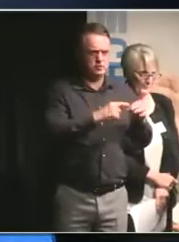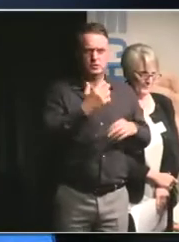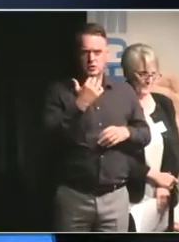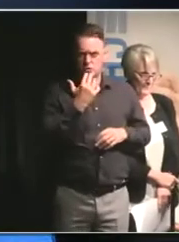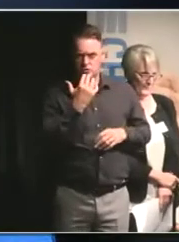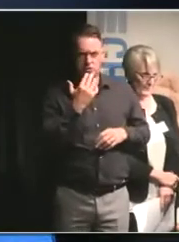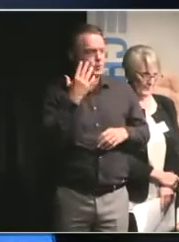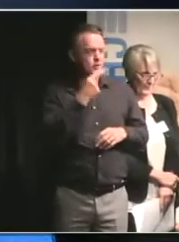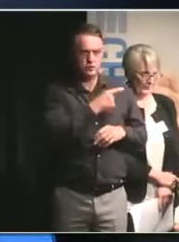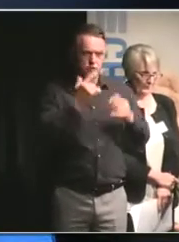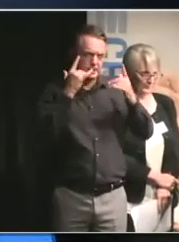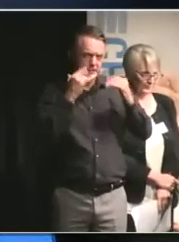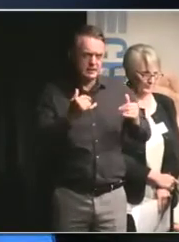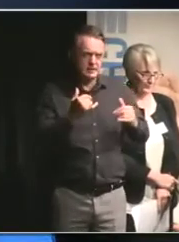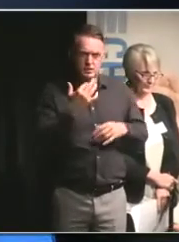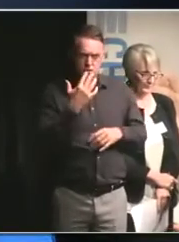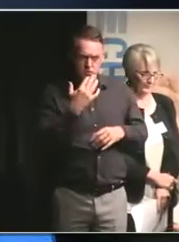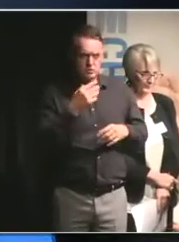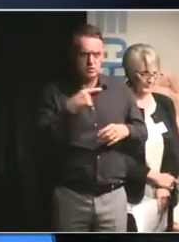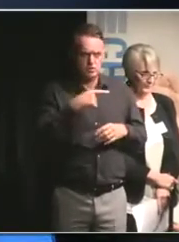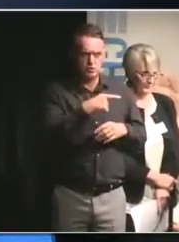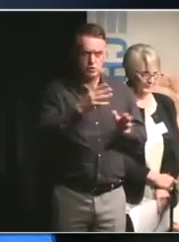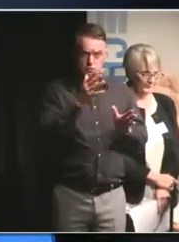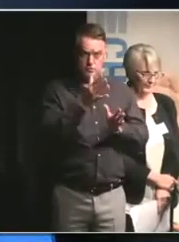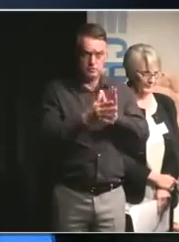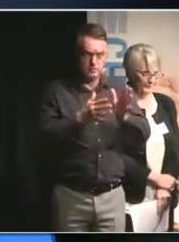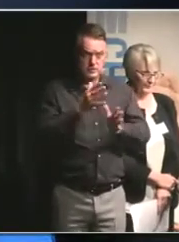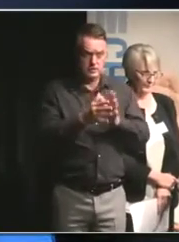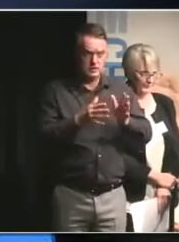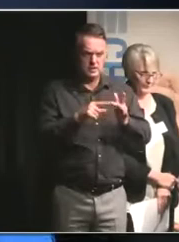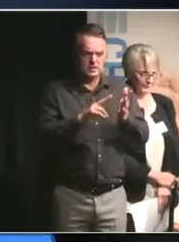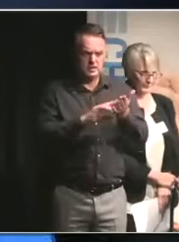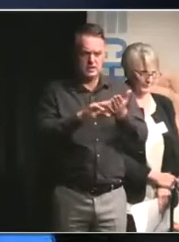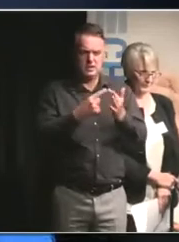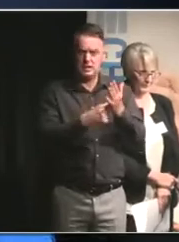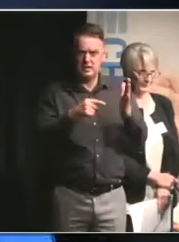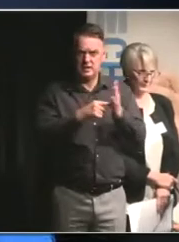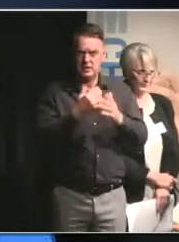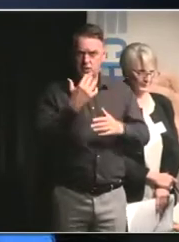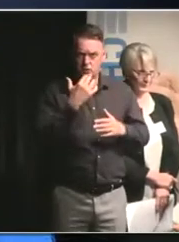the cost are you assessing it in terms of its inherent cost or the cost associated with kinds